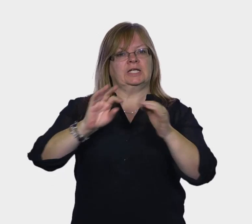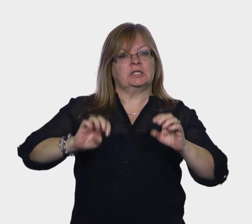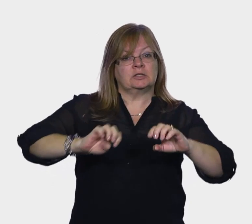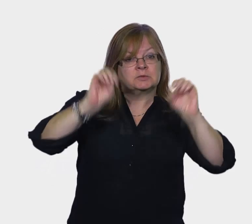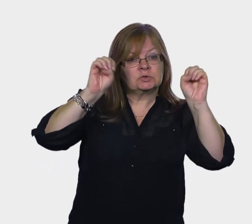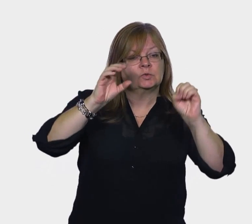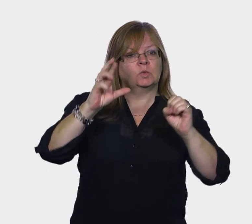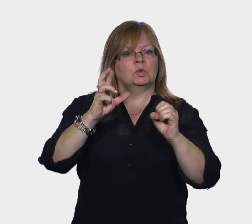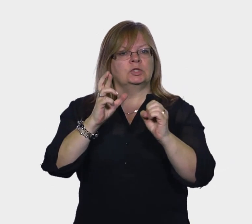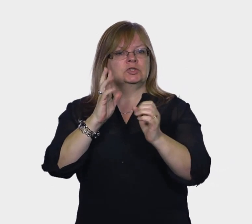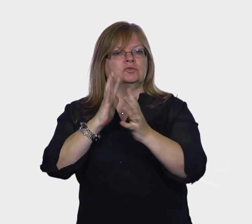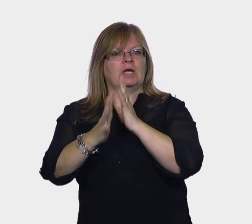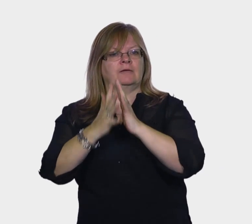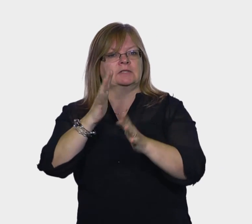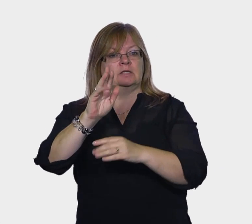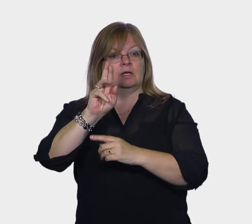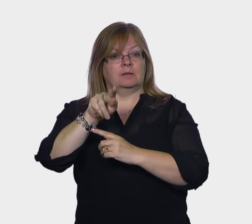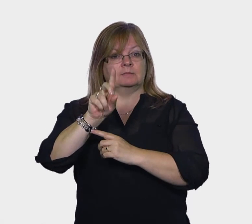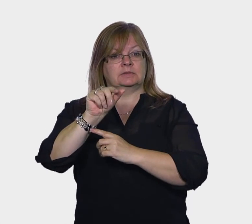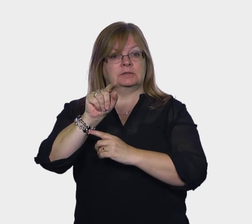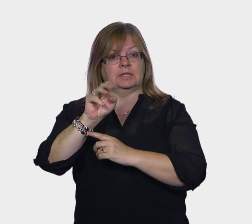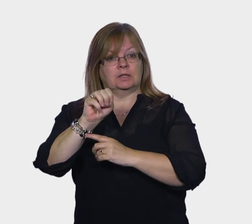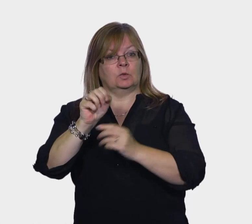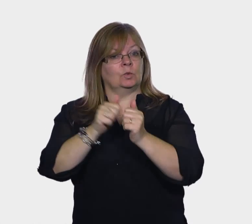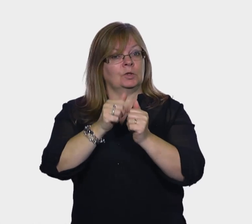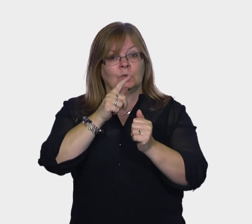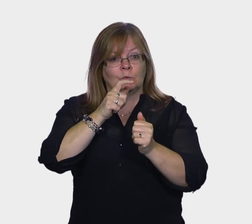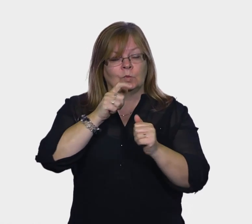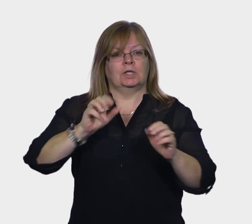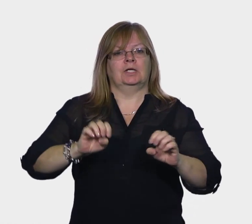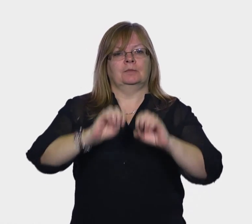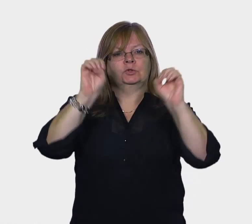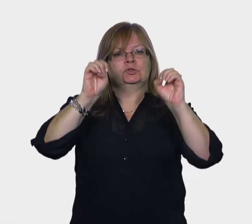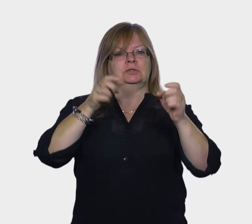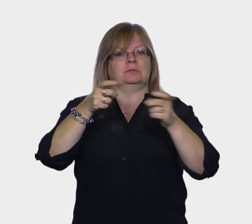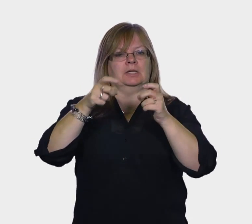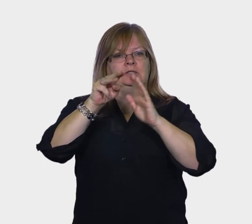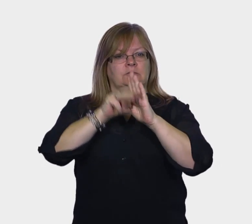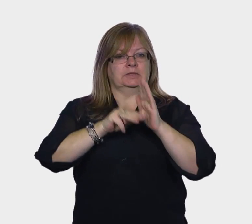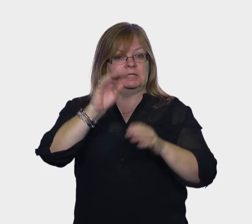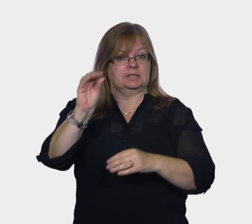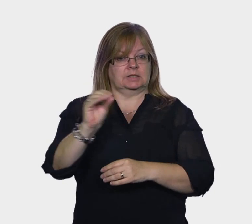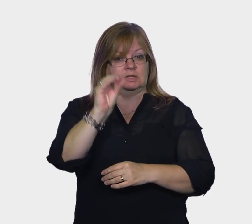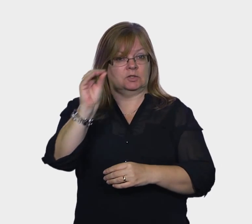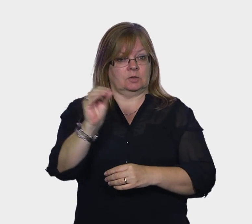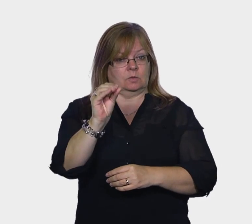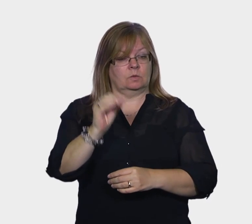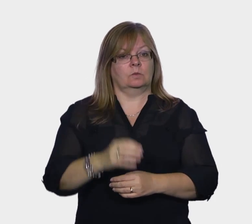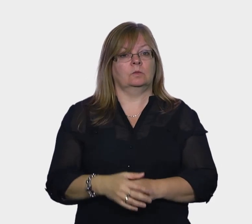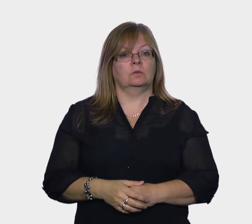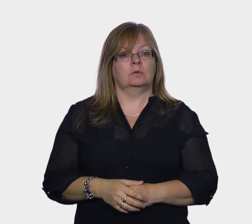about emergencies and traffic updates with Emergency Management Ontario.